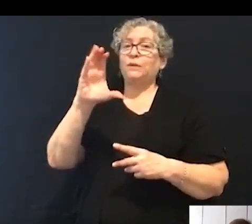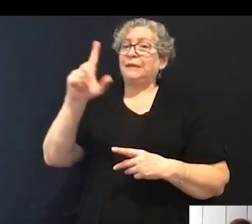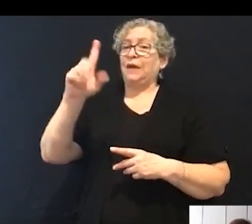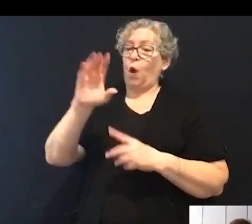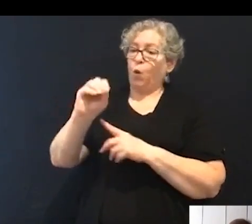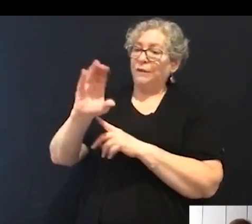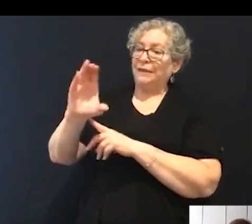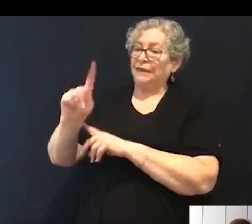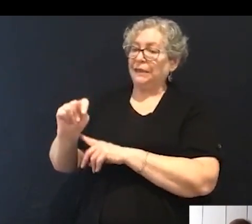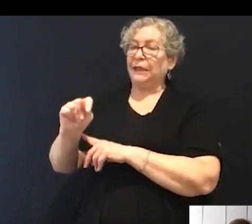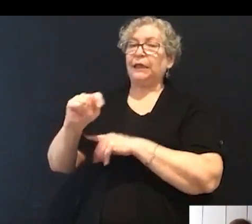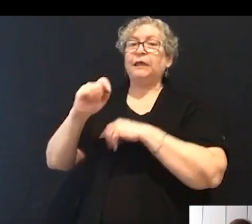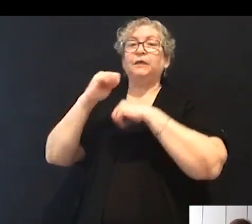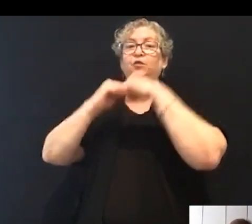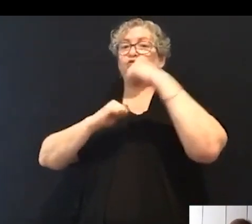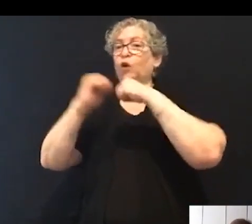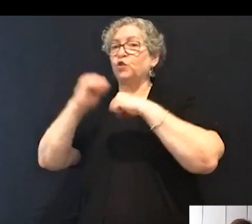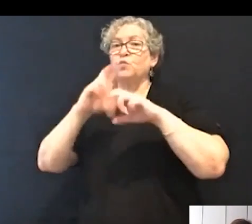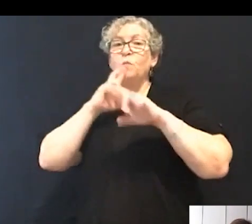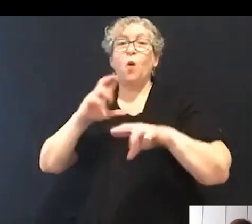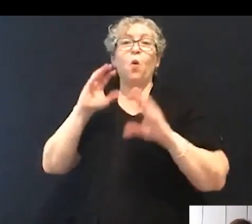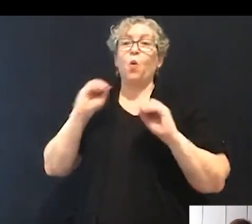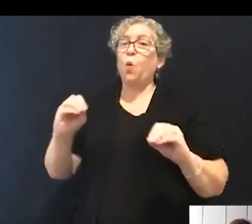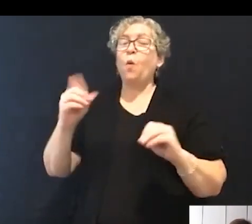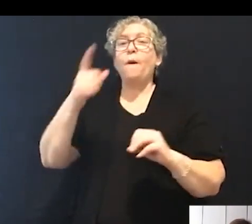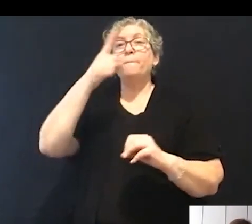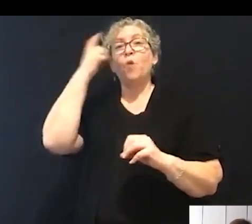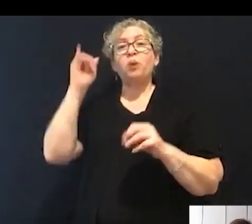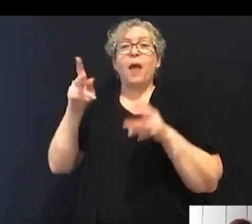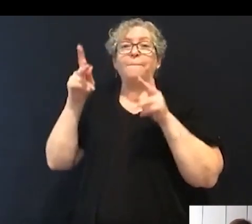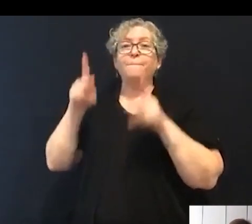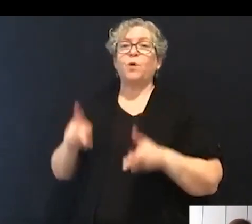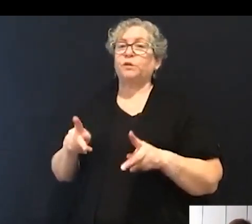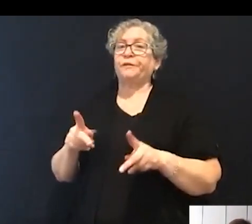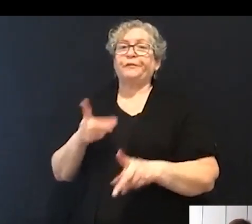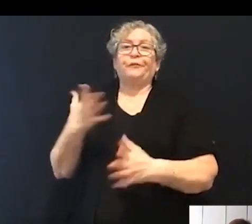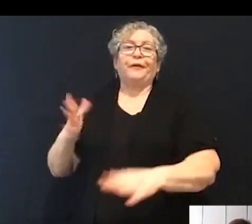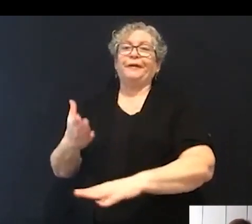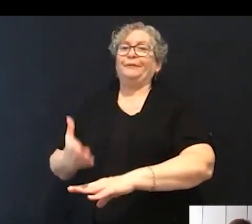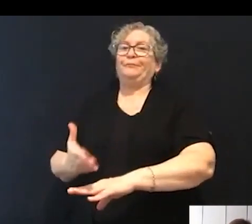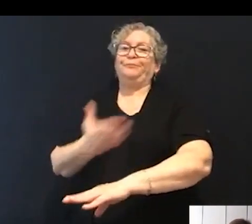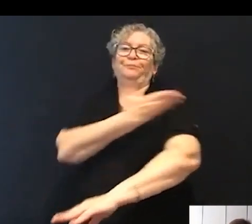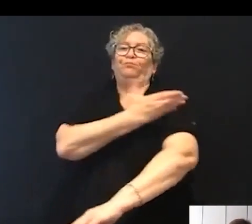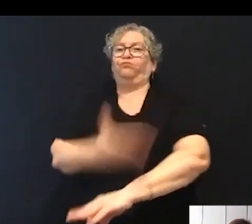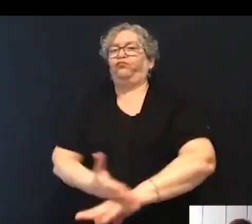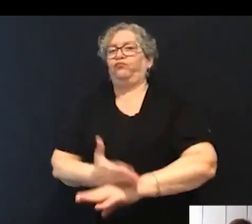probably because the subject was too advanced in the structural degeneration.